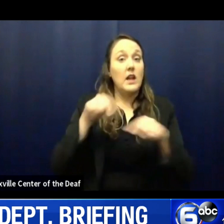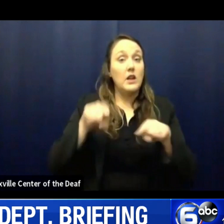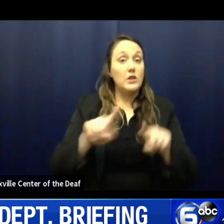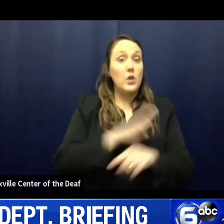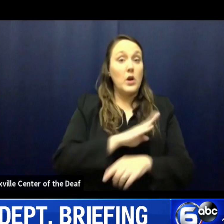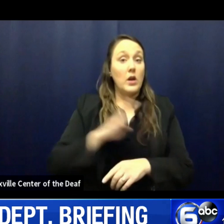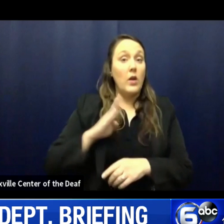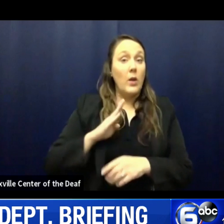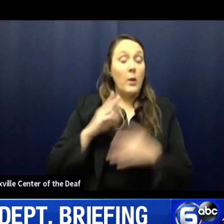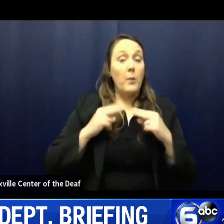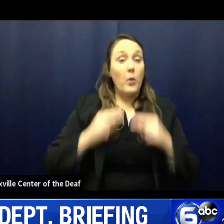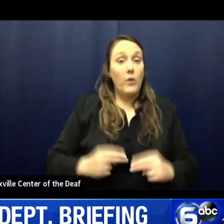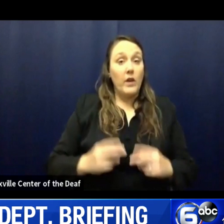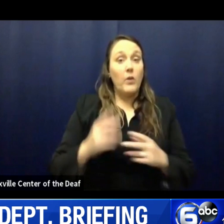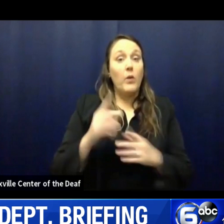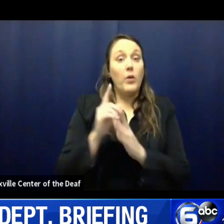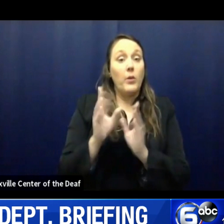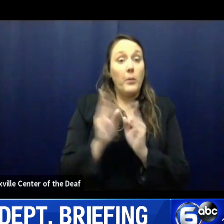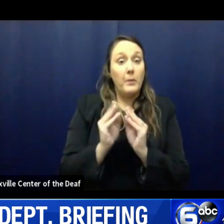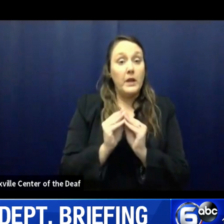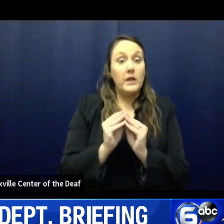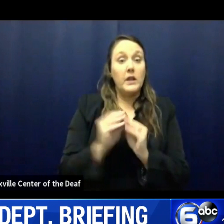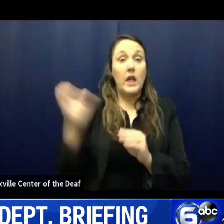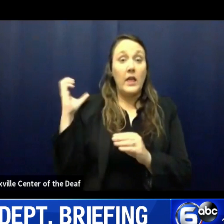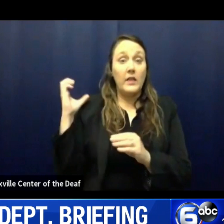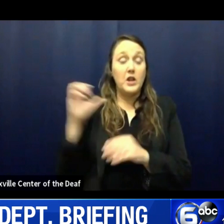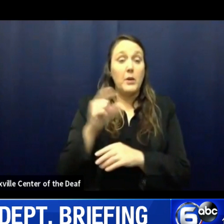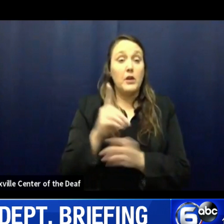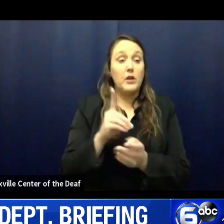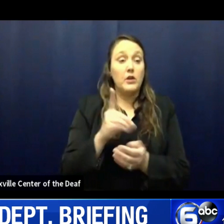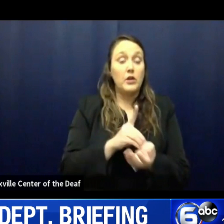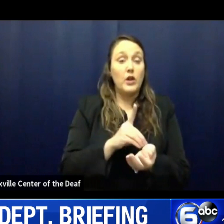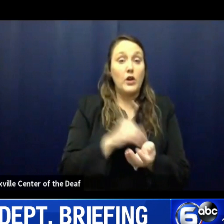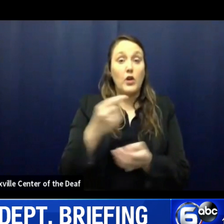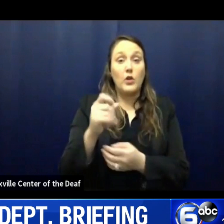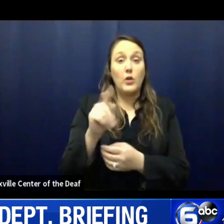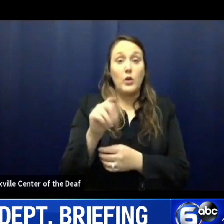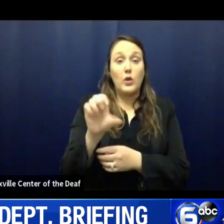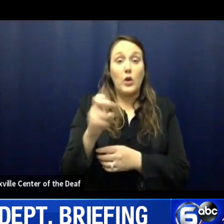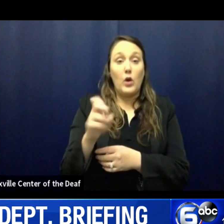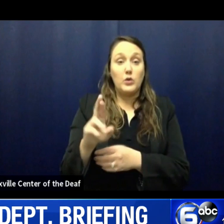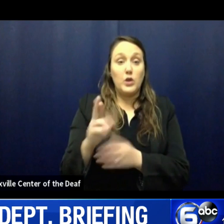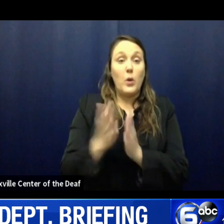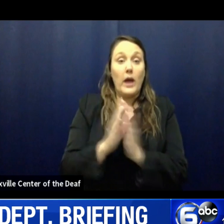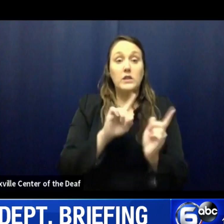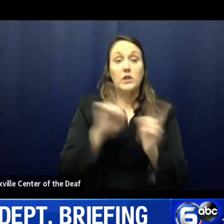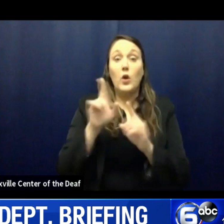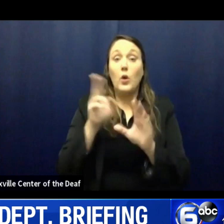TOUCHED. THIS IS JUST A FEW SIMPLE STEPS TO HELP KEEP YOU AND THOSE AROUND YOU SAFE WHILE STILL GOING ABOUT YOUR LIFE. AS MENTIONED PAST DURING THE